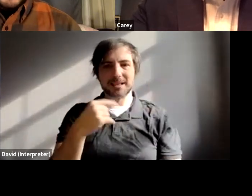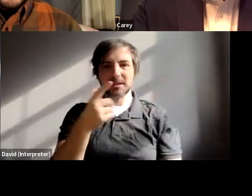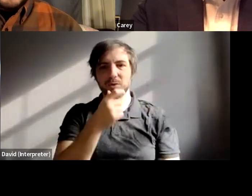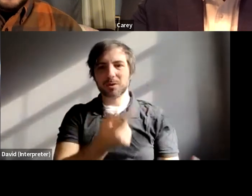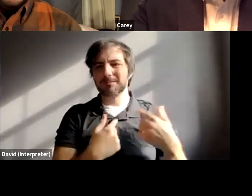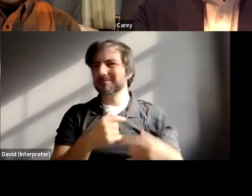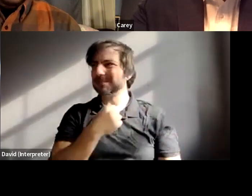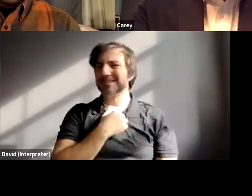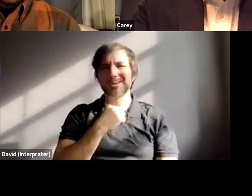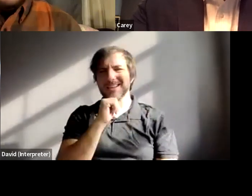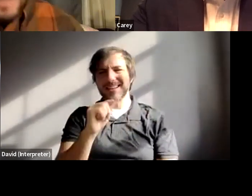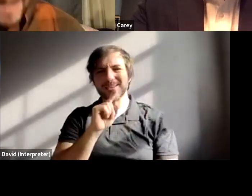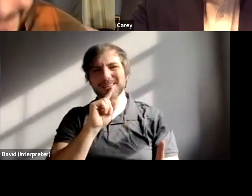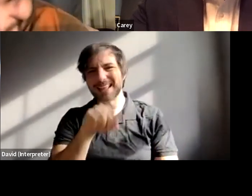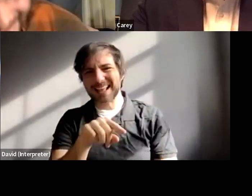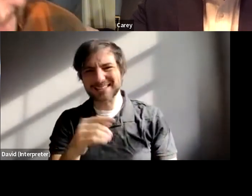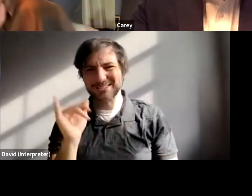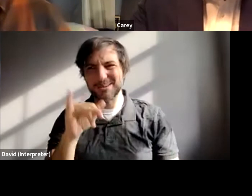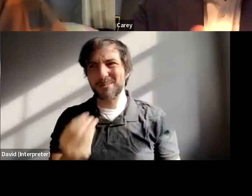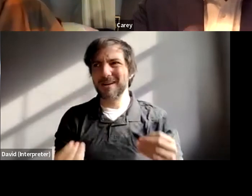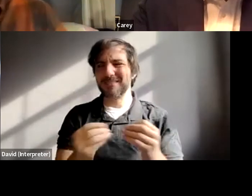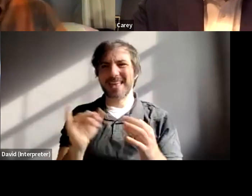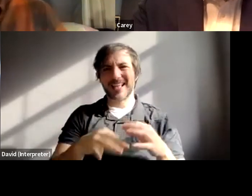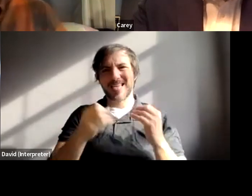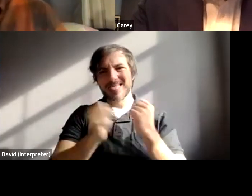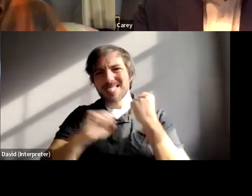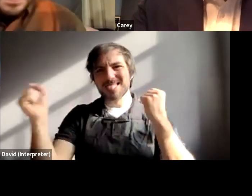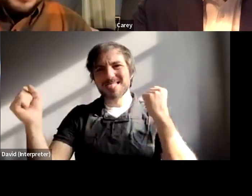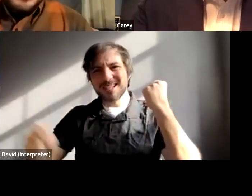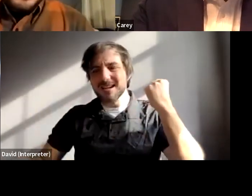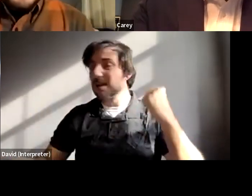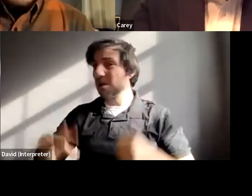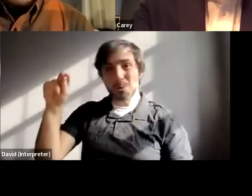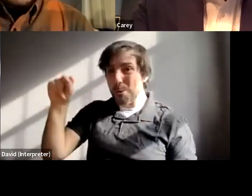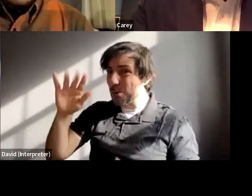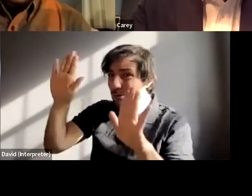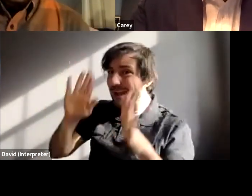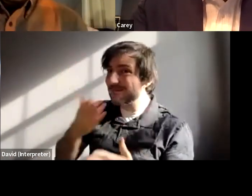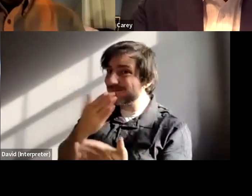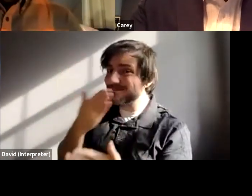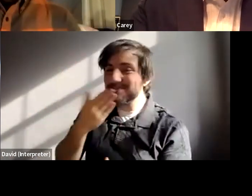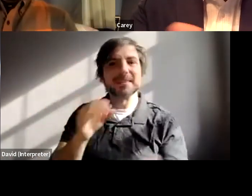that wasn't an answer. >> Dan: No, it's great. Thank you. >> Carey: I can answer that as well.